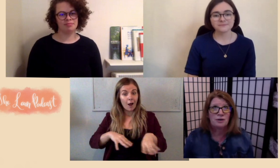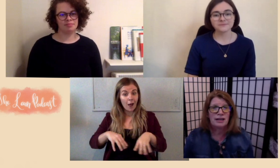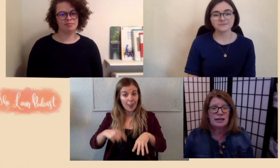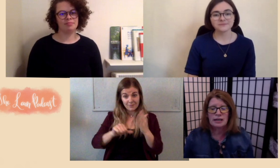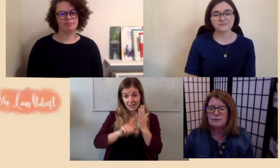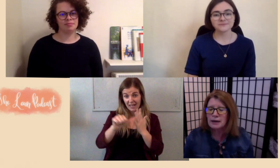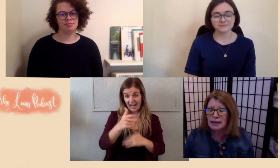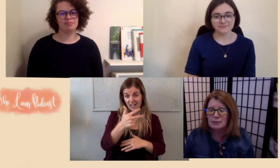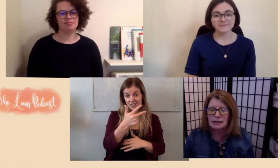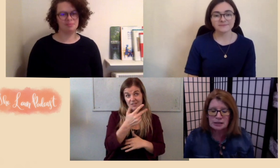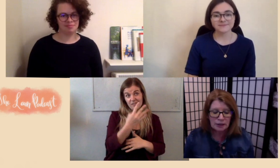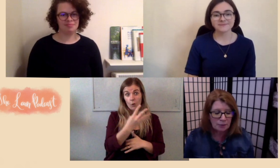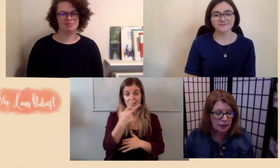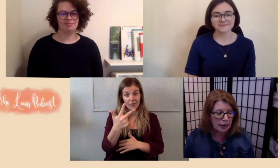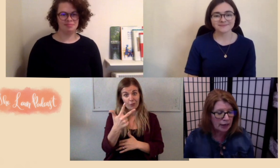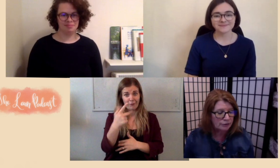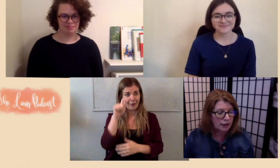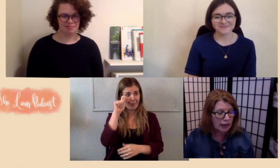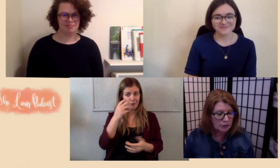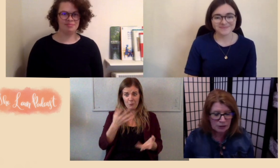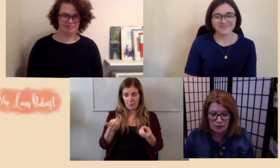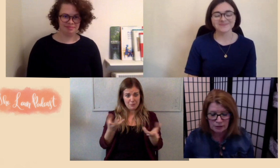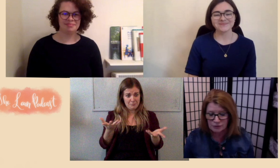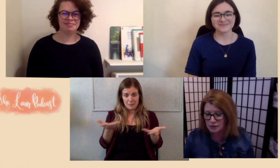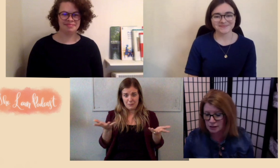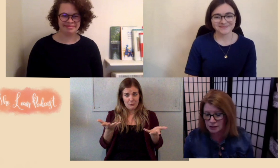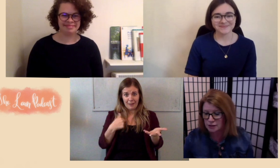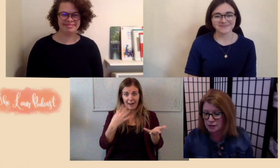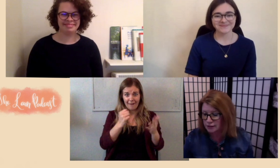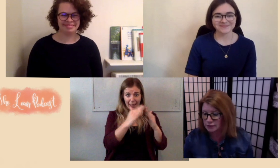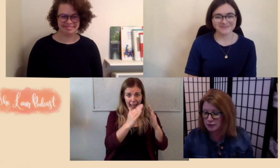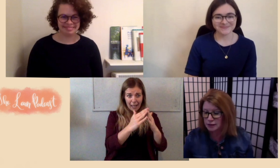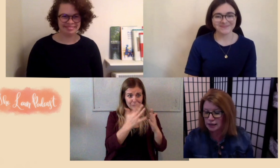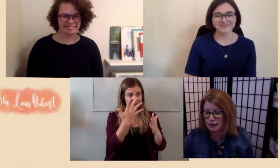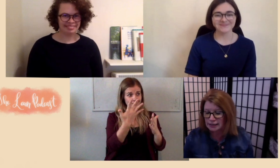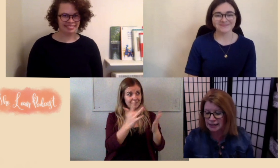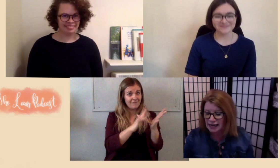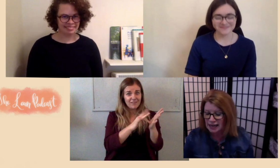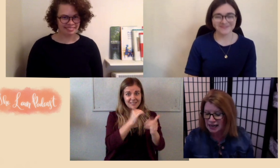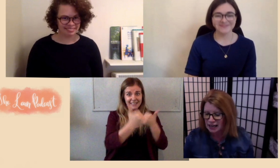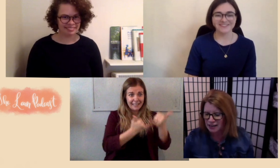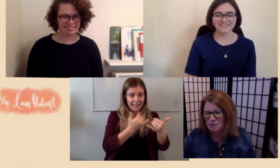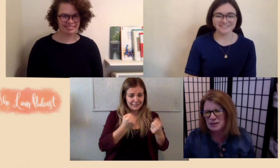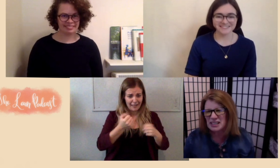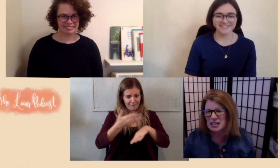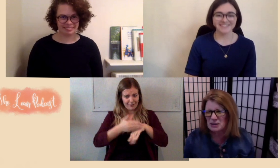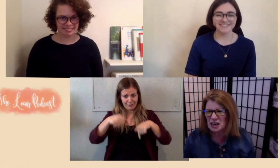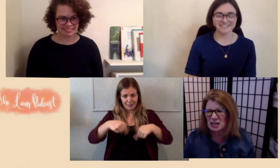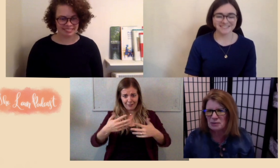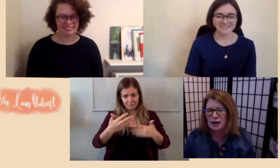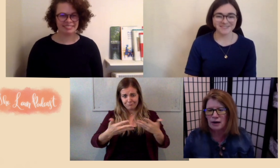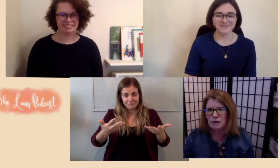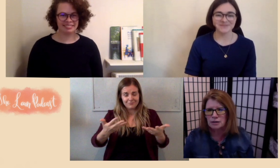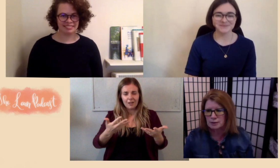I mean, I have a house of 15 years. I have a career, yada, yada. And I thought, but you know, it's not going to be that hard to adapt to the UK.